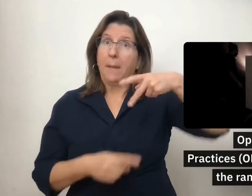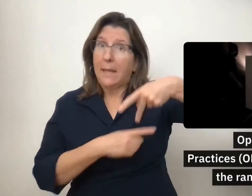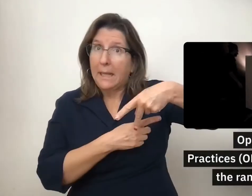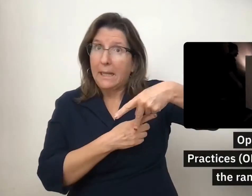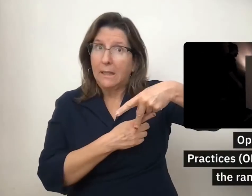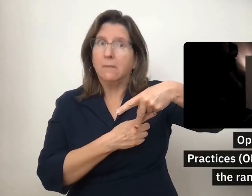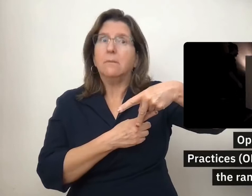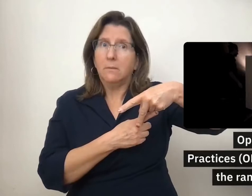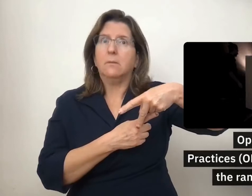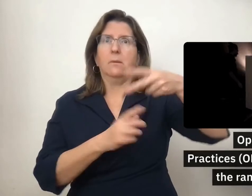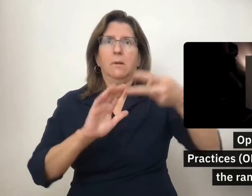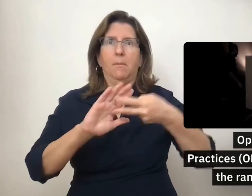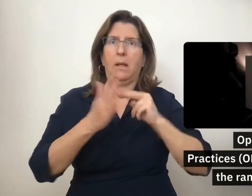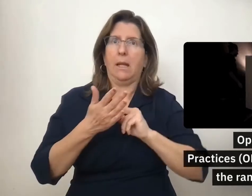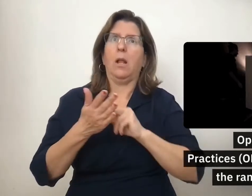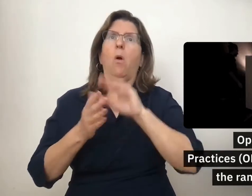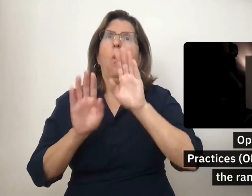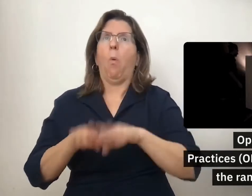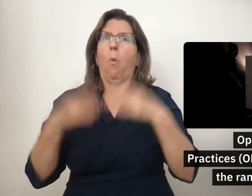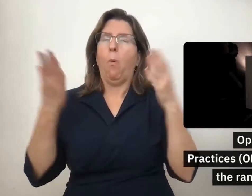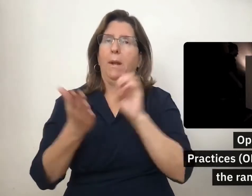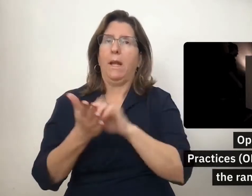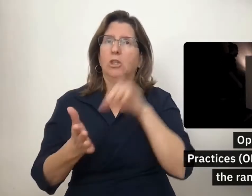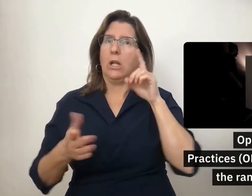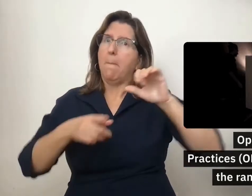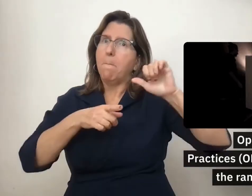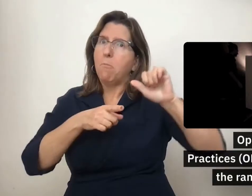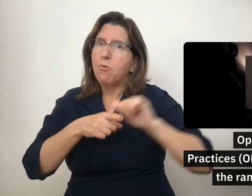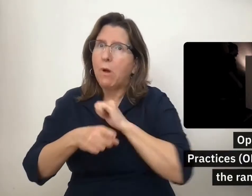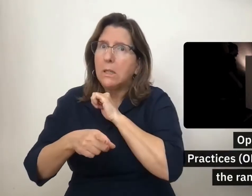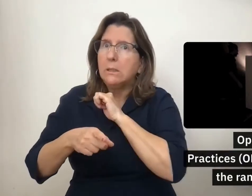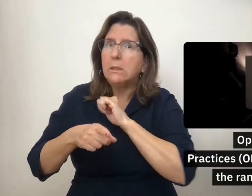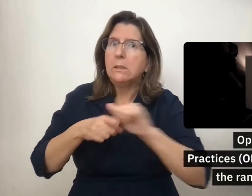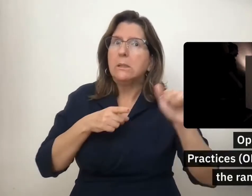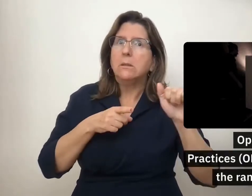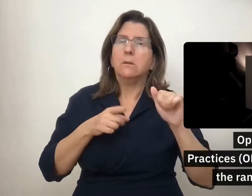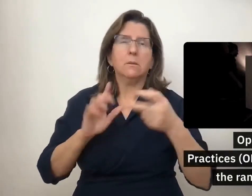OEP refers to open educational practices.